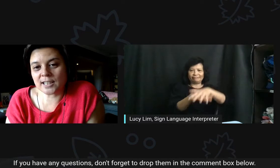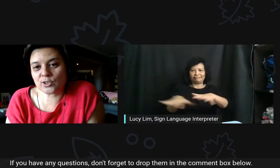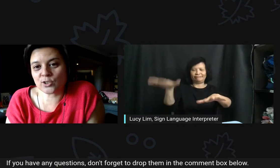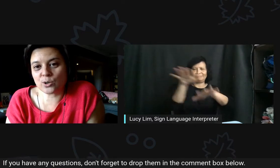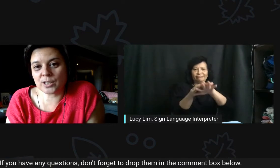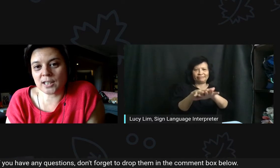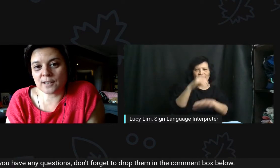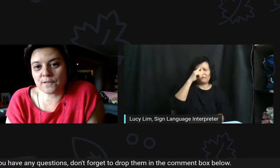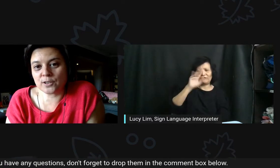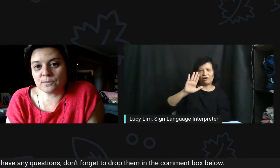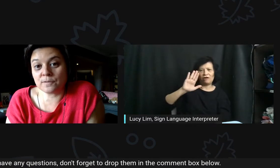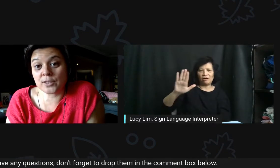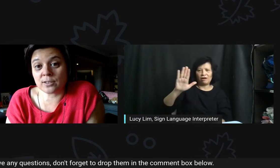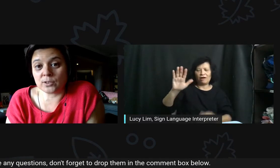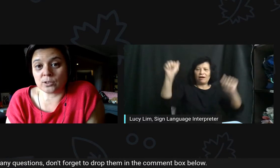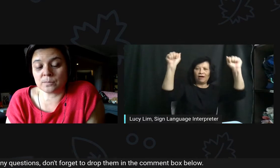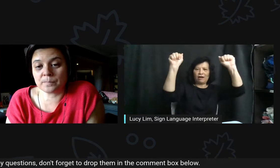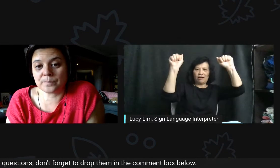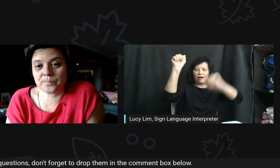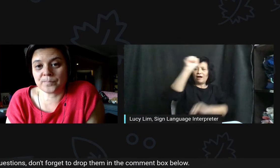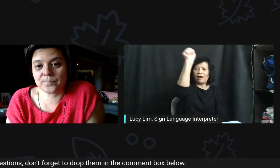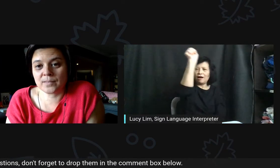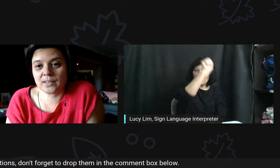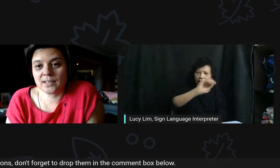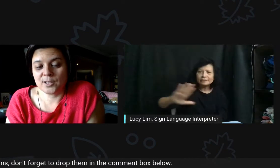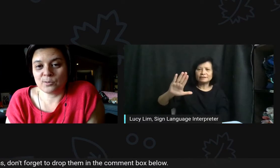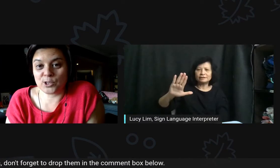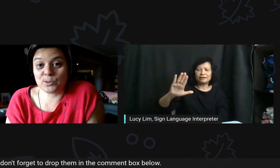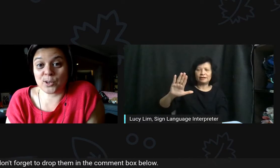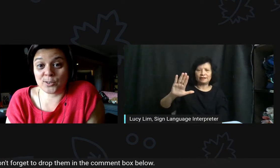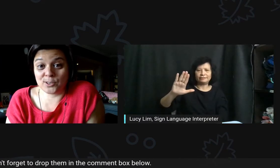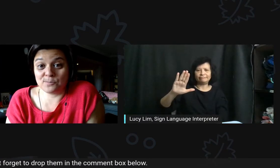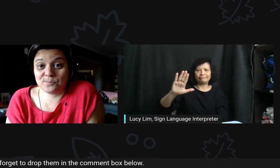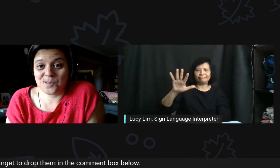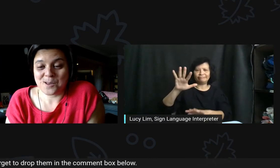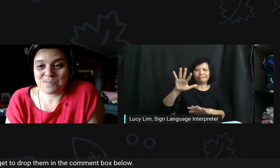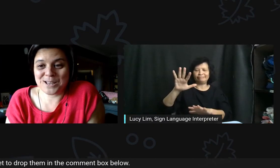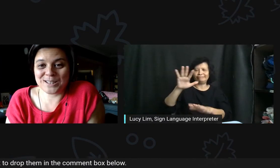SOGIE Film Festival, which was awesome